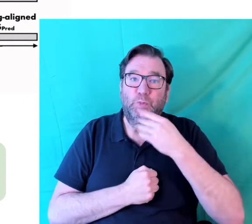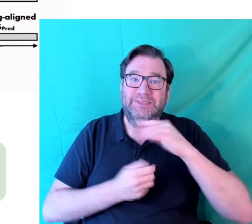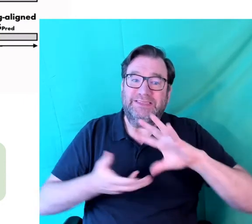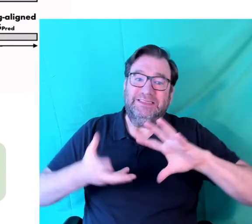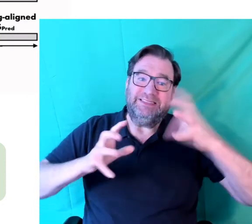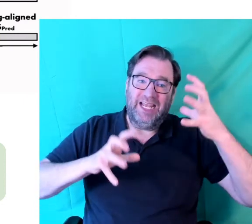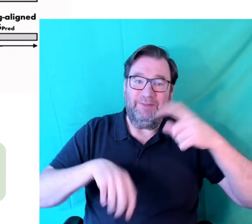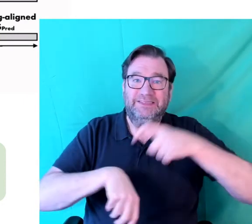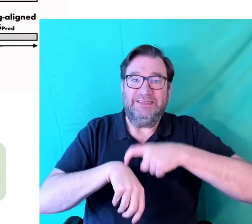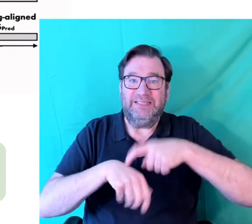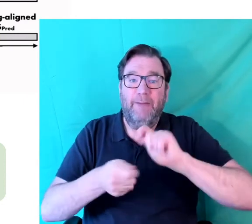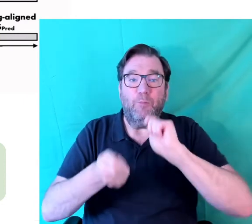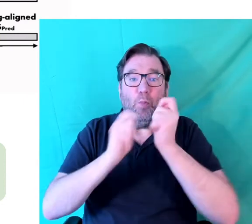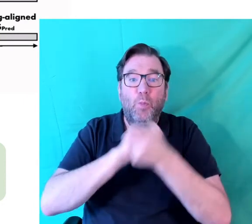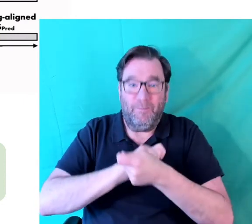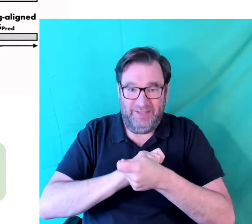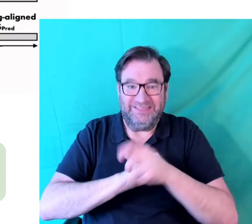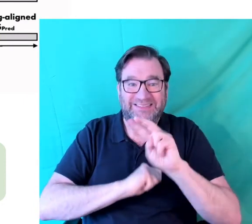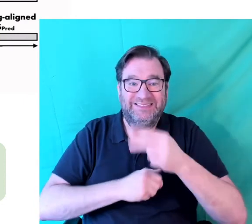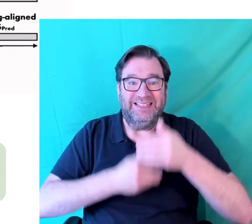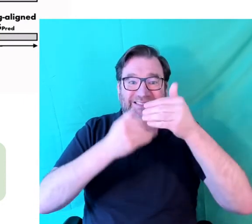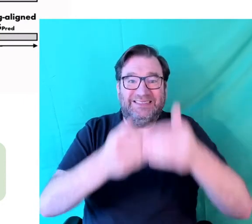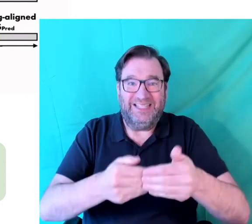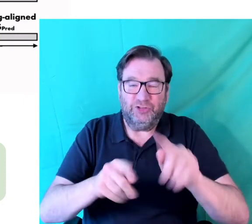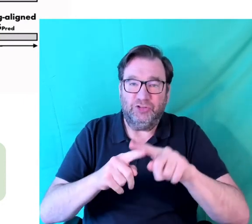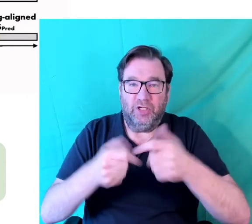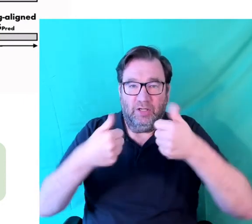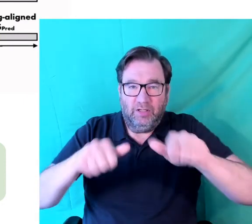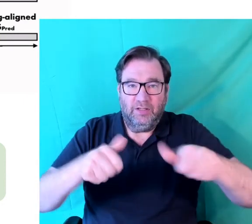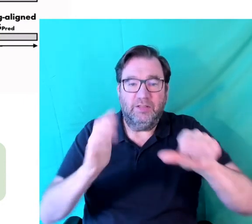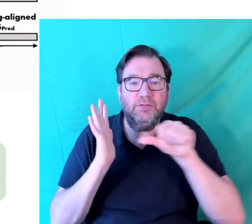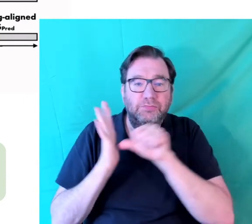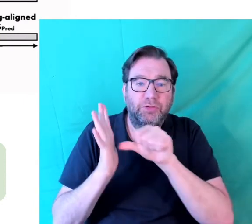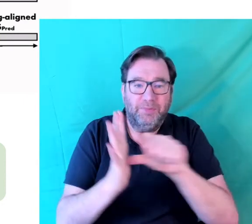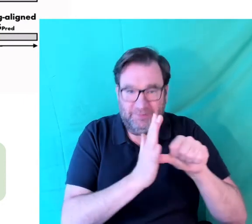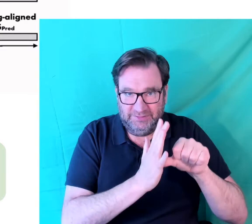in a second stage to resolve conflicts over a long video, typically of an hour duration.